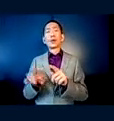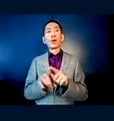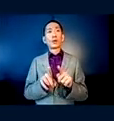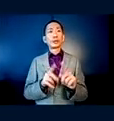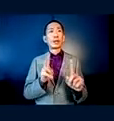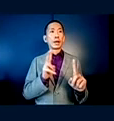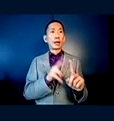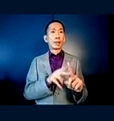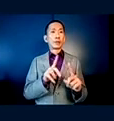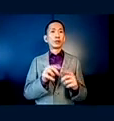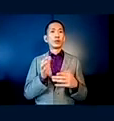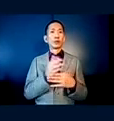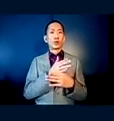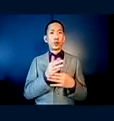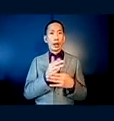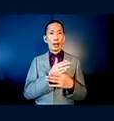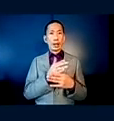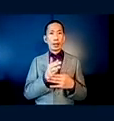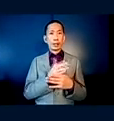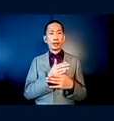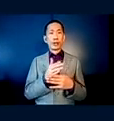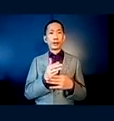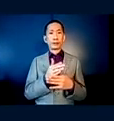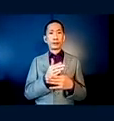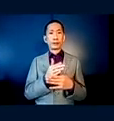APPLICABLE TO COVID-19 BUT ALSO